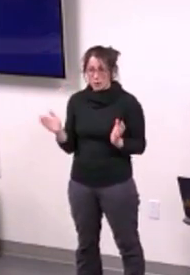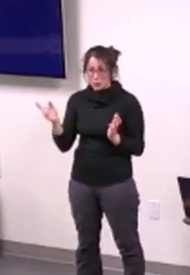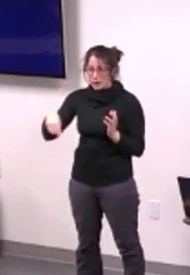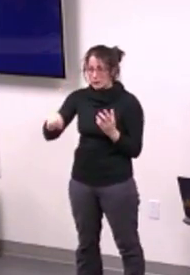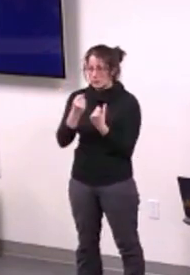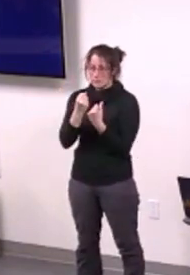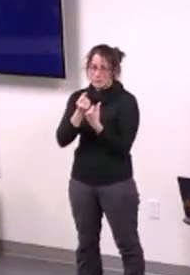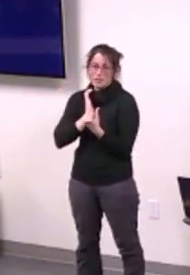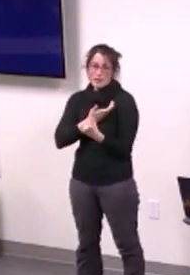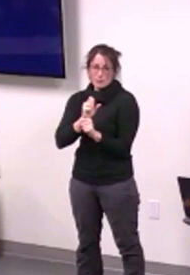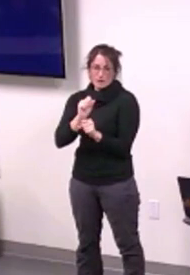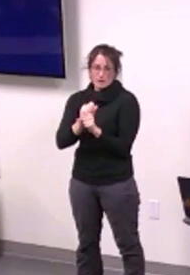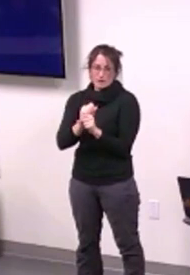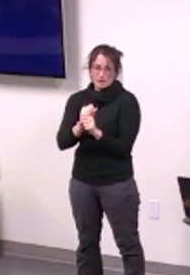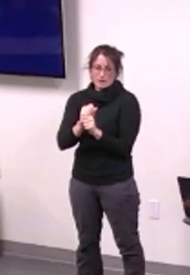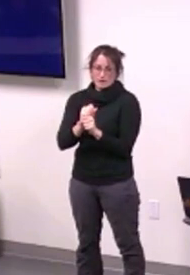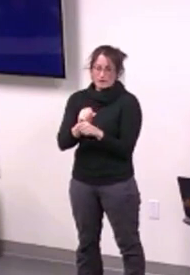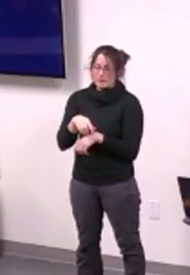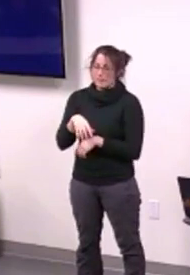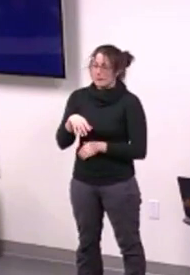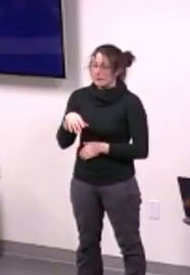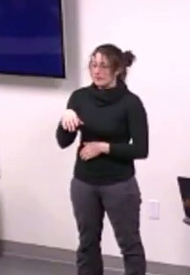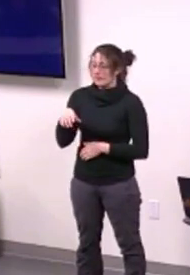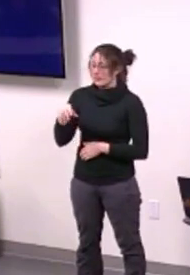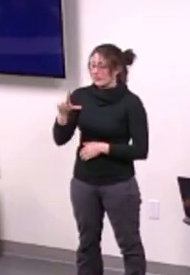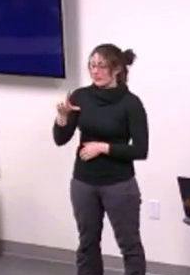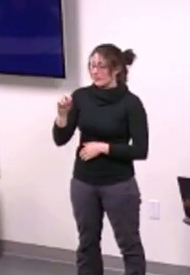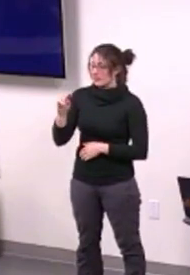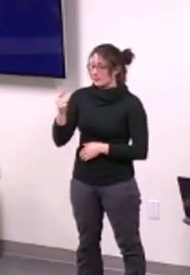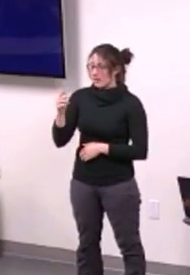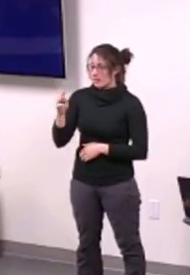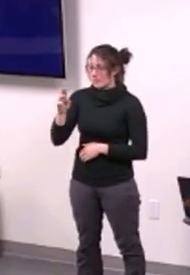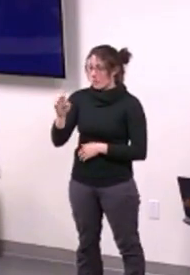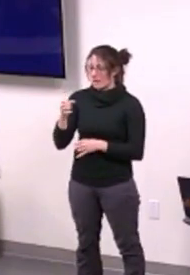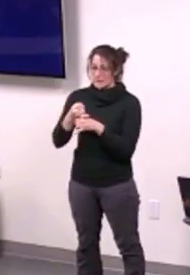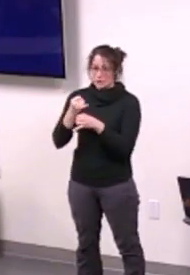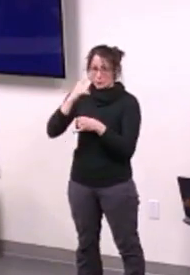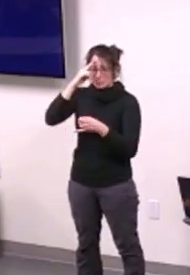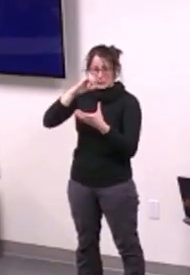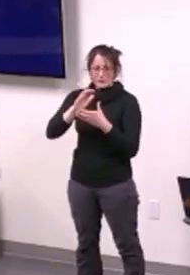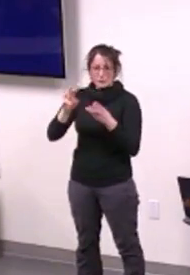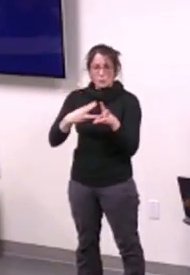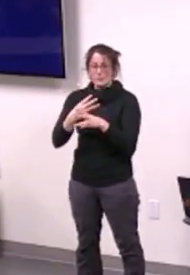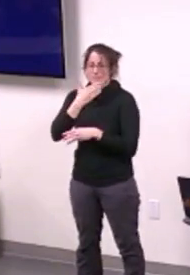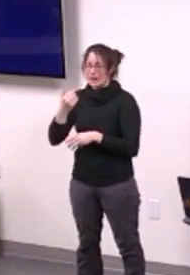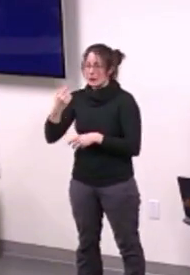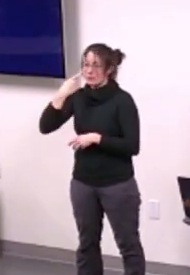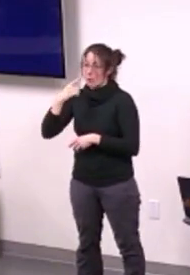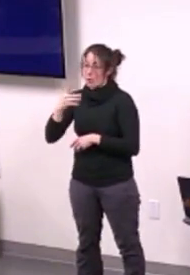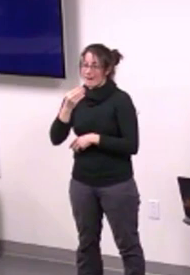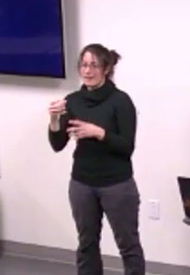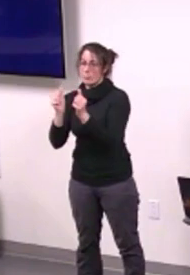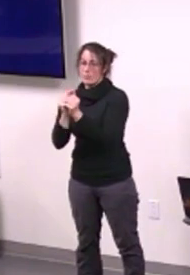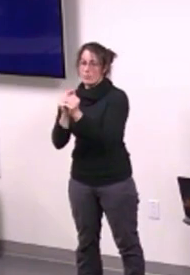Paul K. Longmore Institute believes that the world is better for disabled people and better with disabled people in the world.